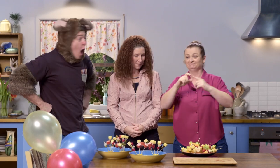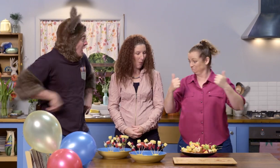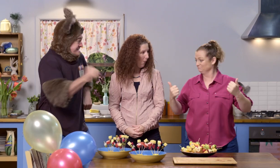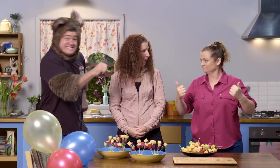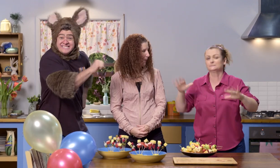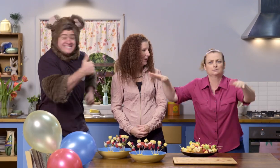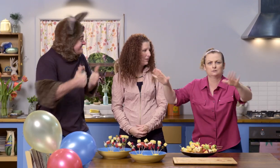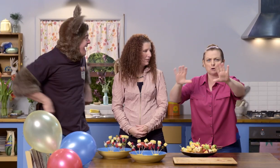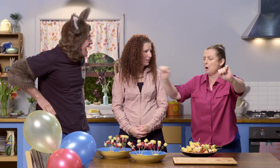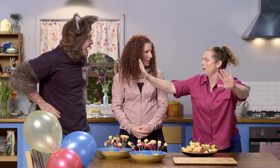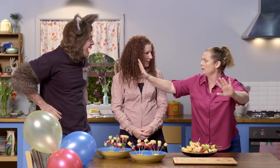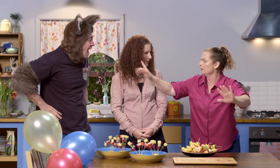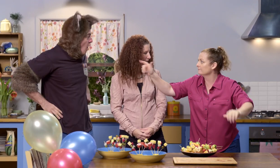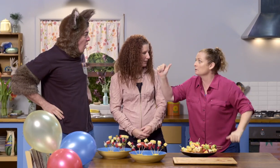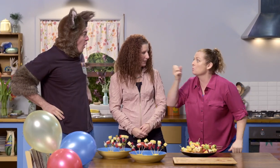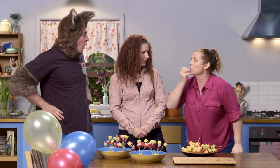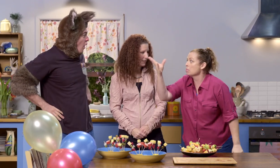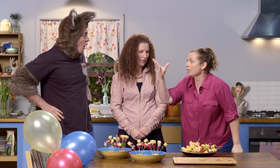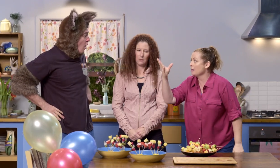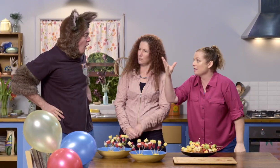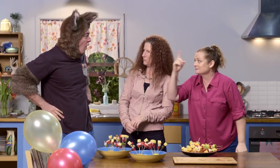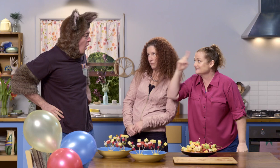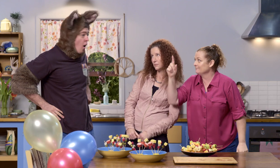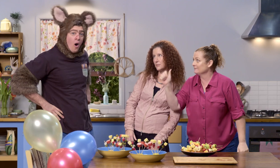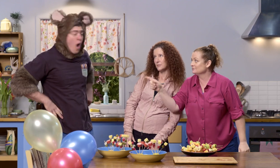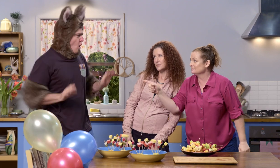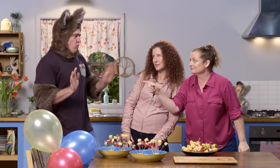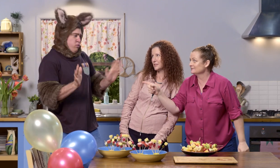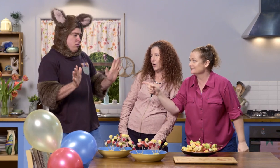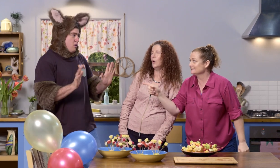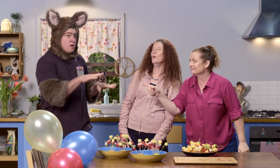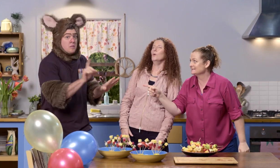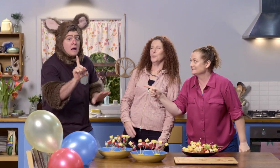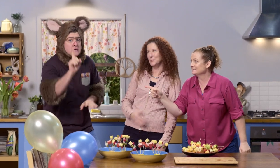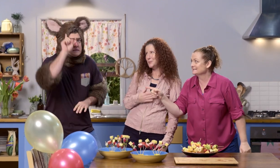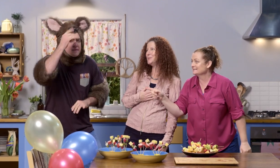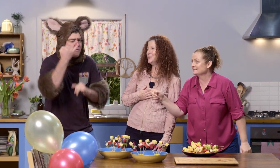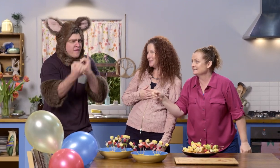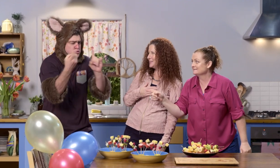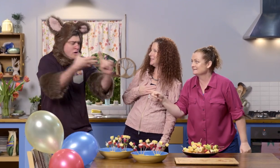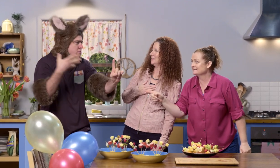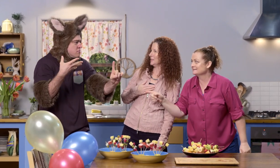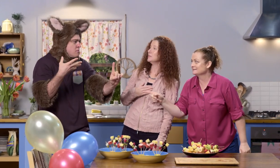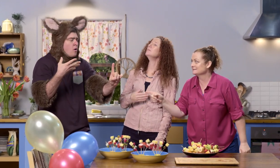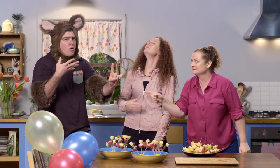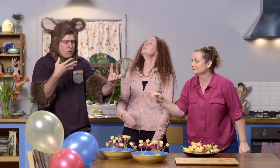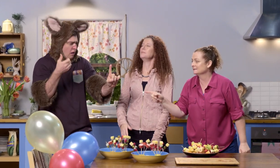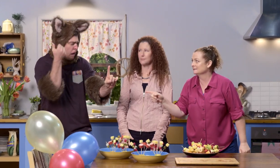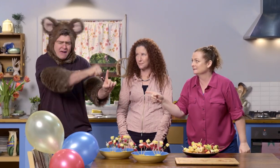OK. Hang on, Possum. You didn't say anything to Skip, did you? Oh, no, no, no. But Skip is very good at working things out,